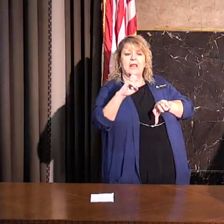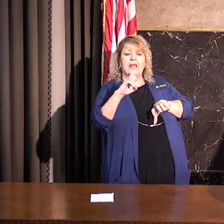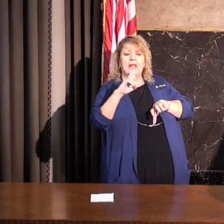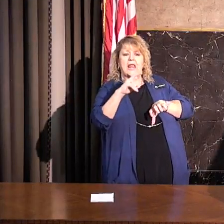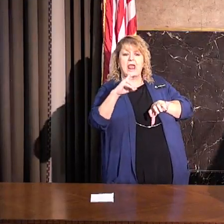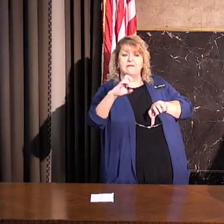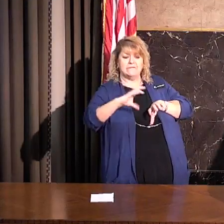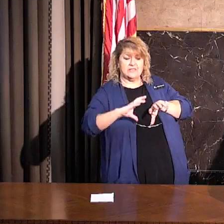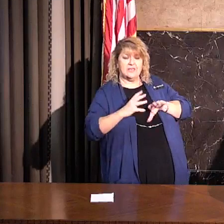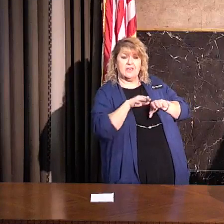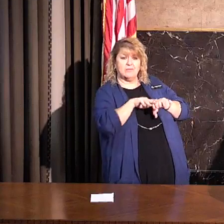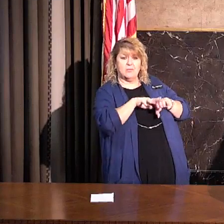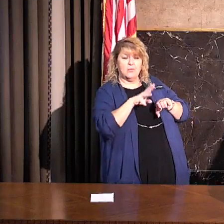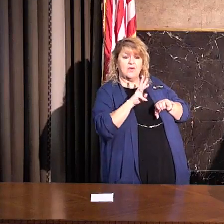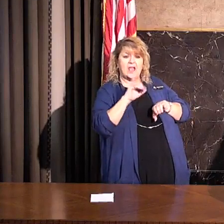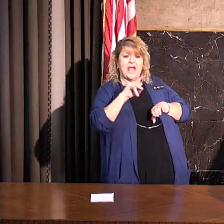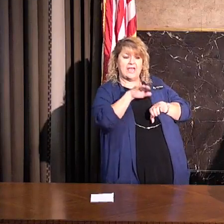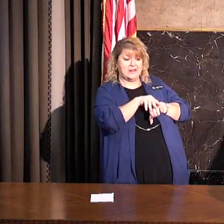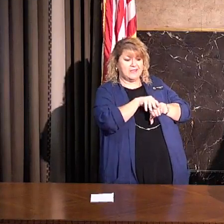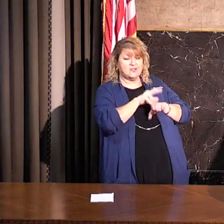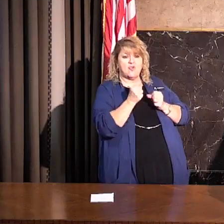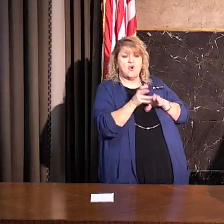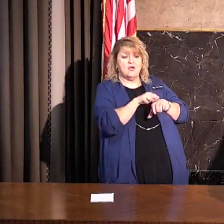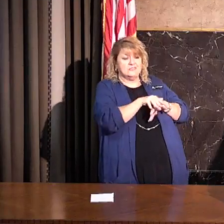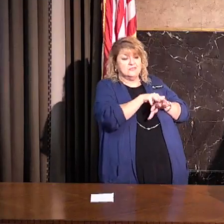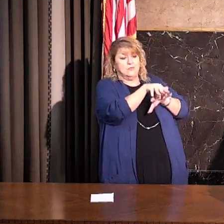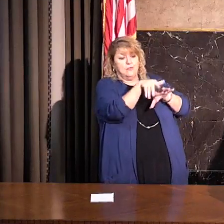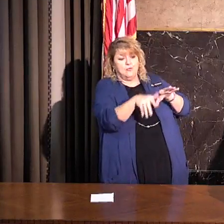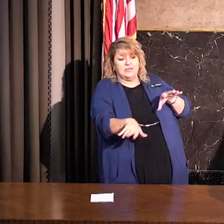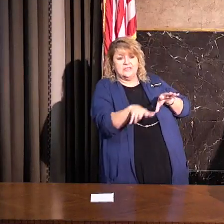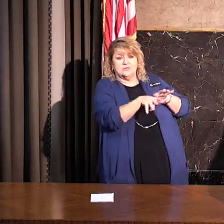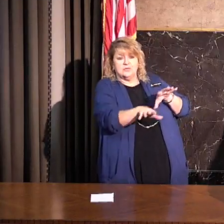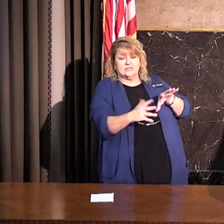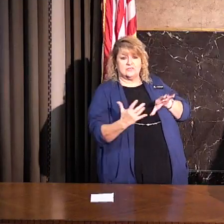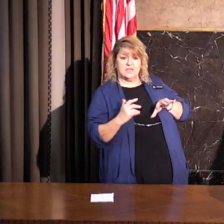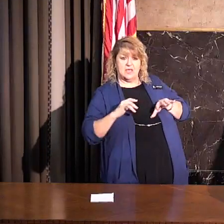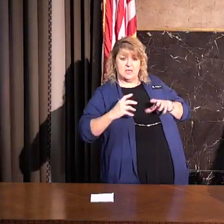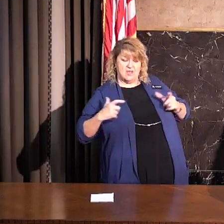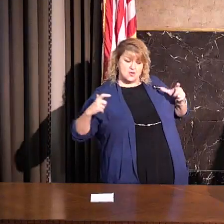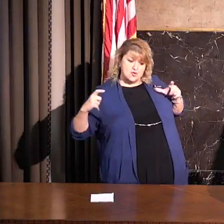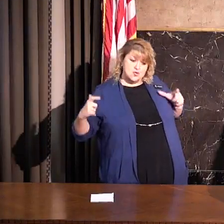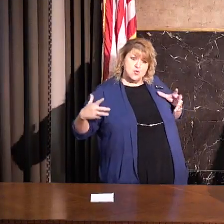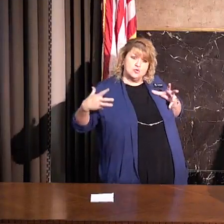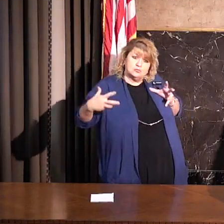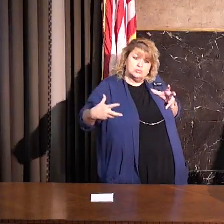breaches that were caused by hurricane. Ida. Uh those uh